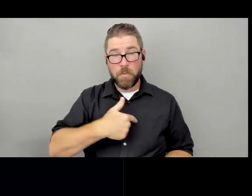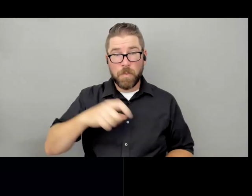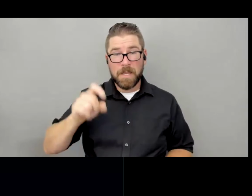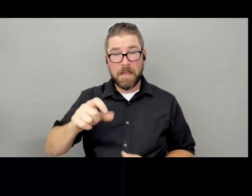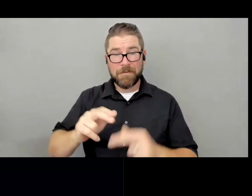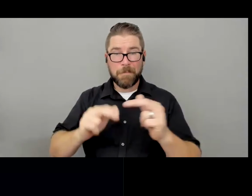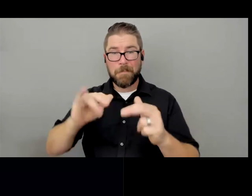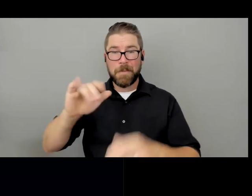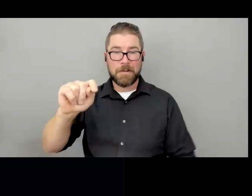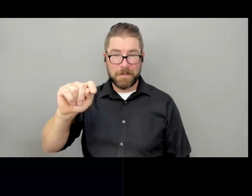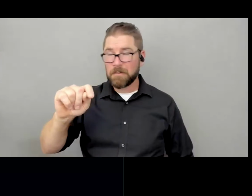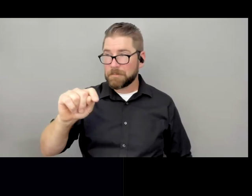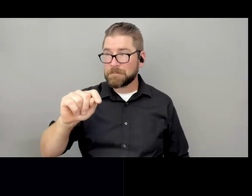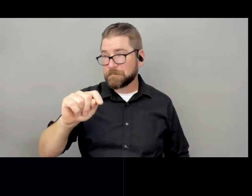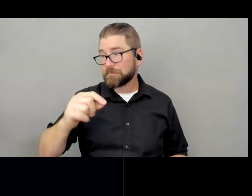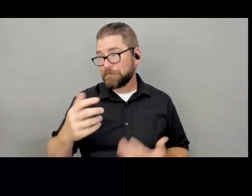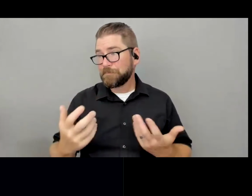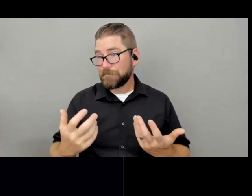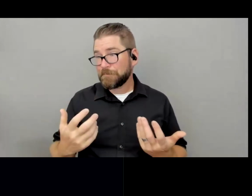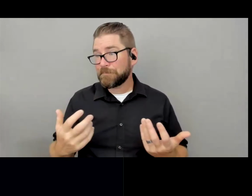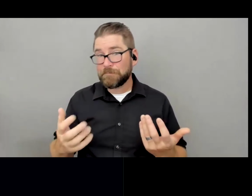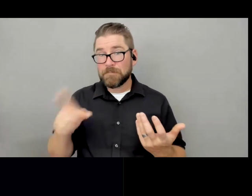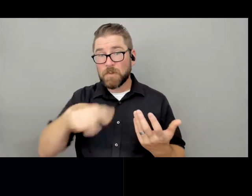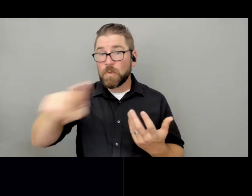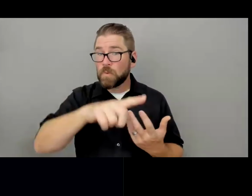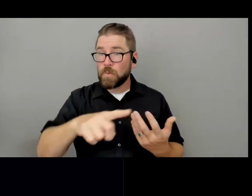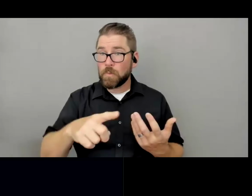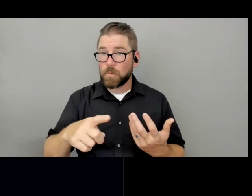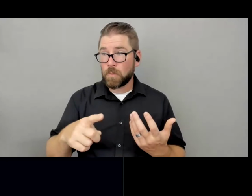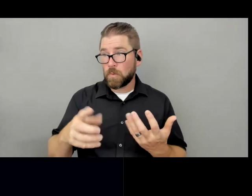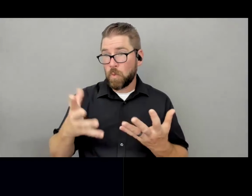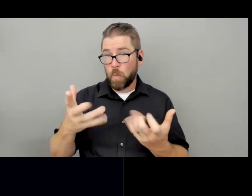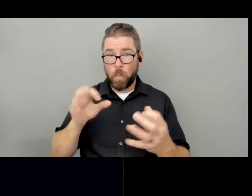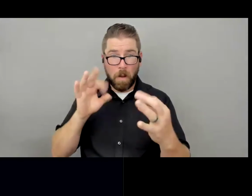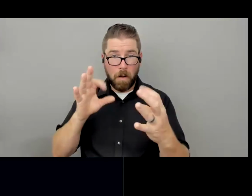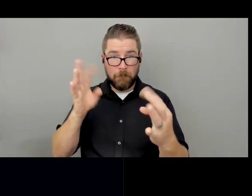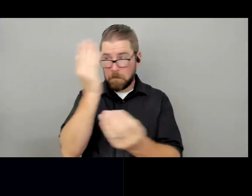We're going to be working on building it. So for those of you who want to provide your input on how we're doing this, please let us know.